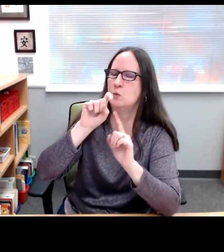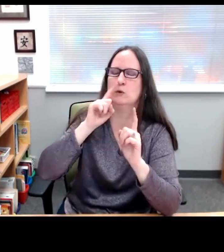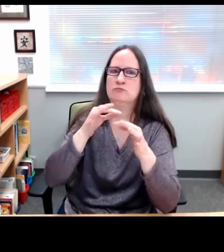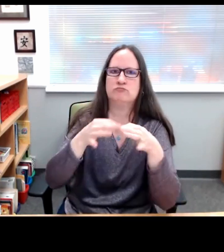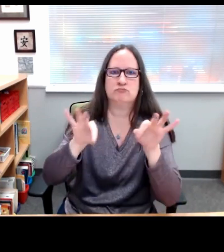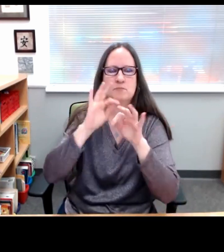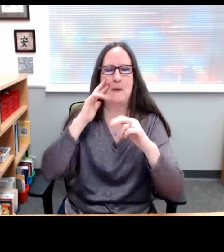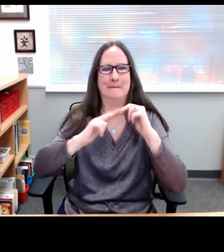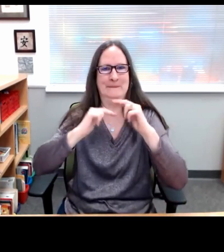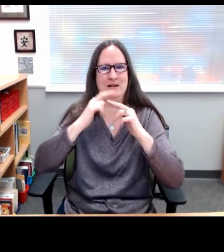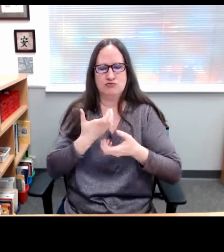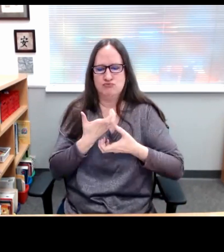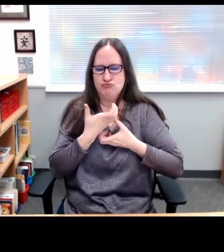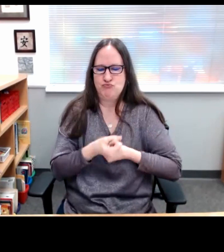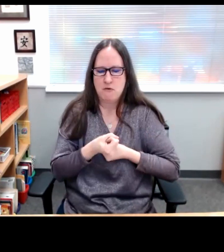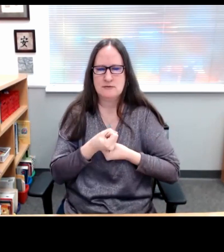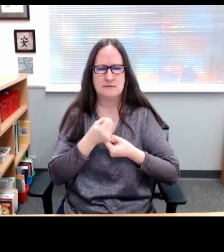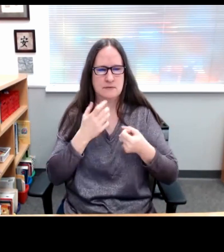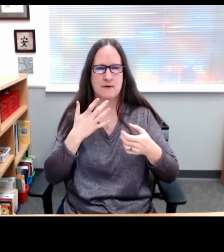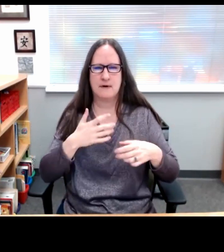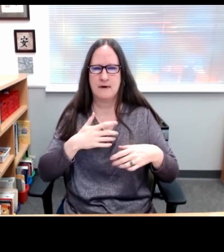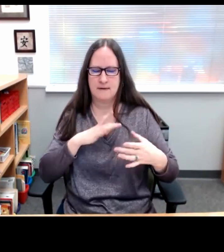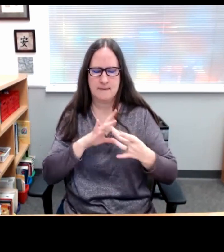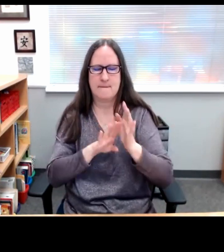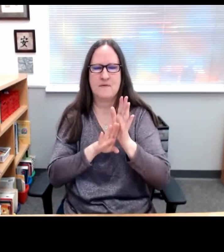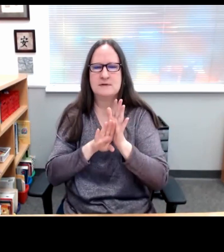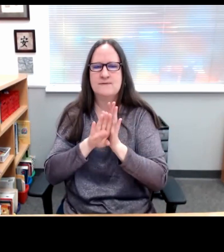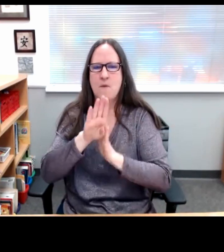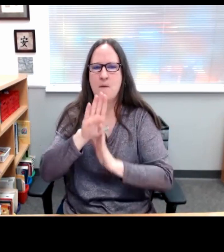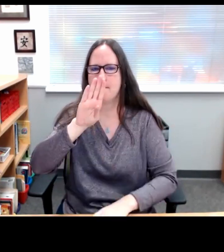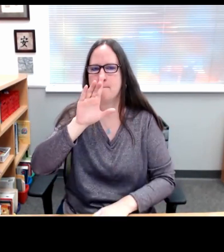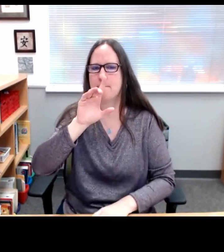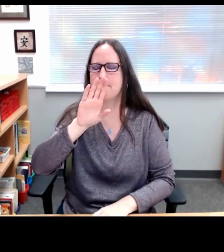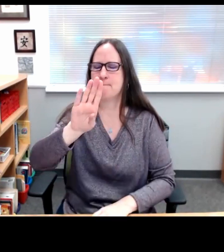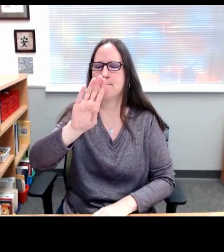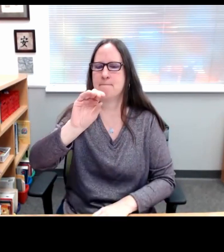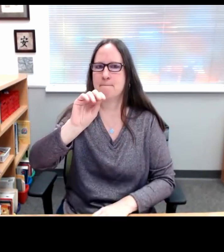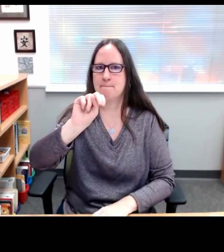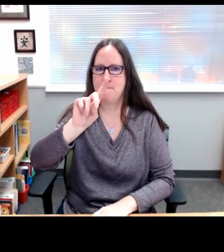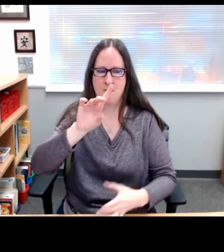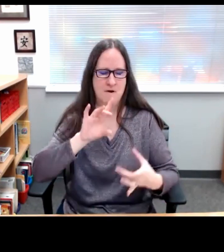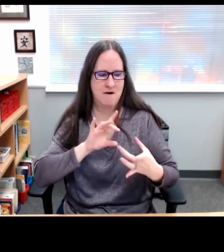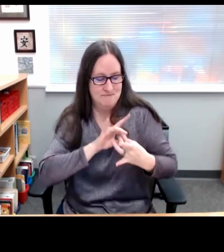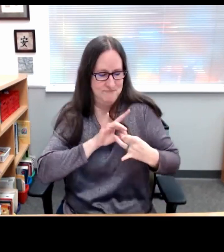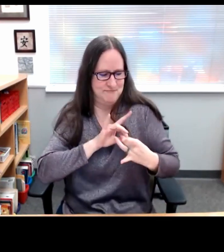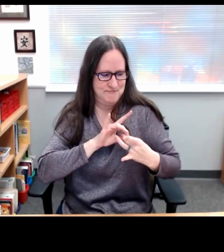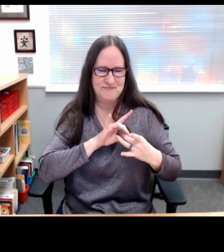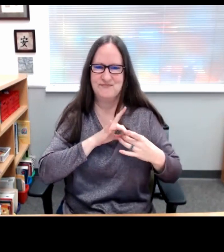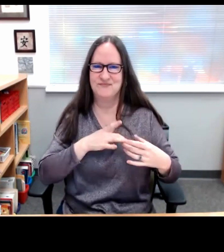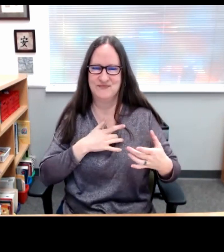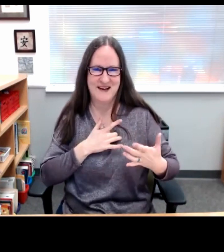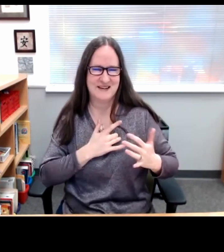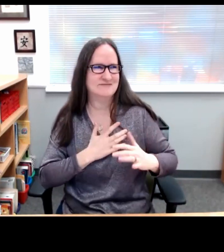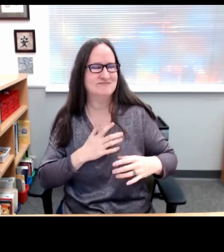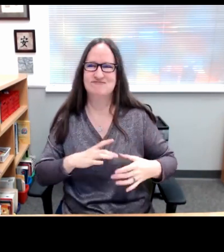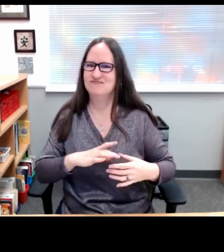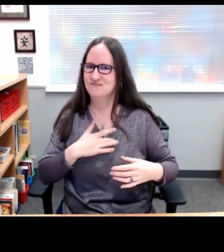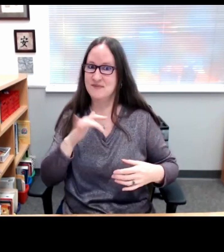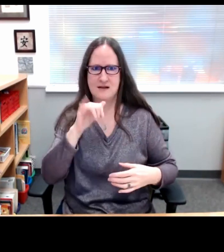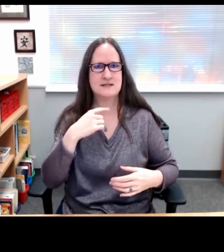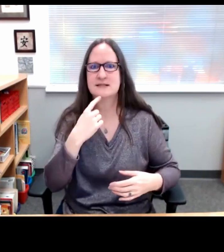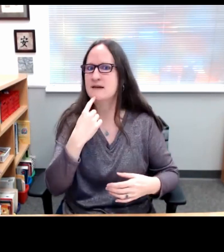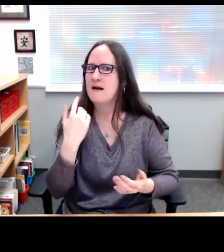where routines really lead to building trust. To develop that bond with another human being.